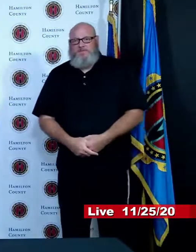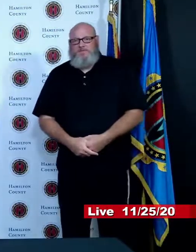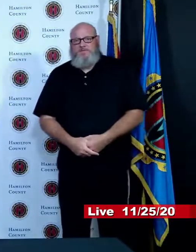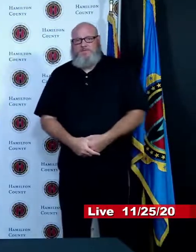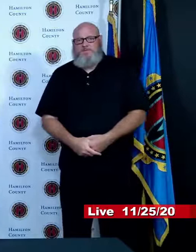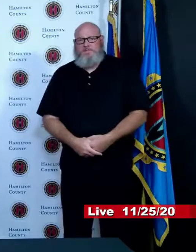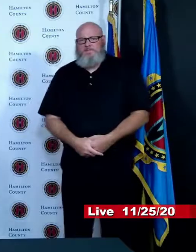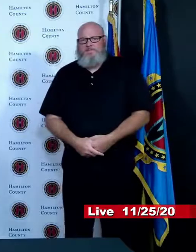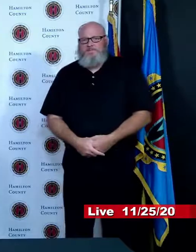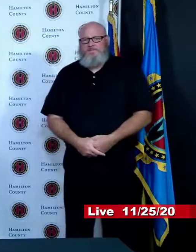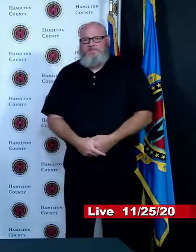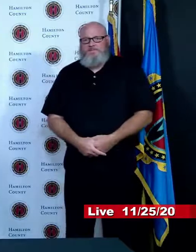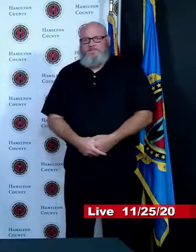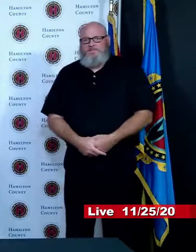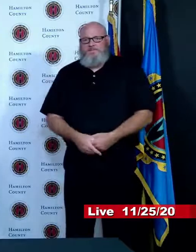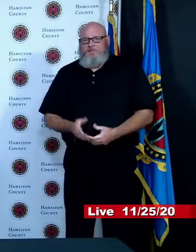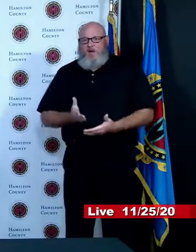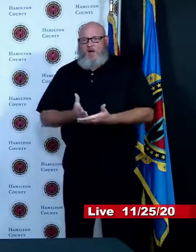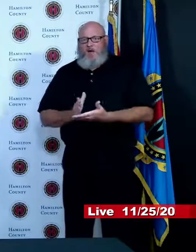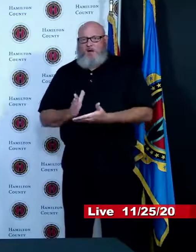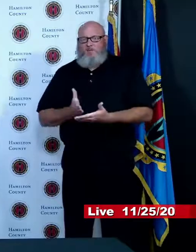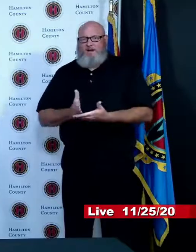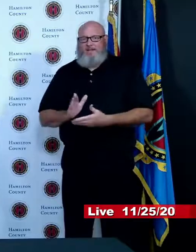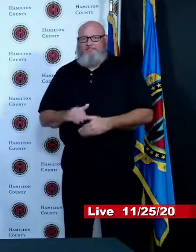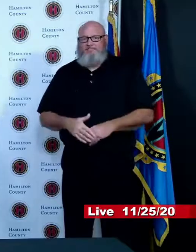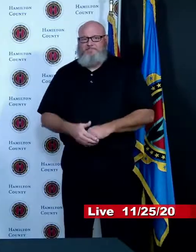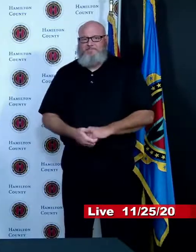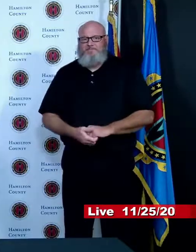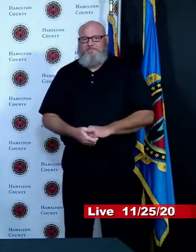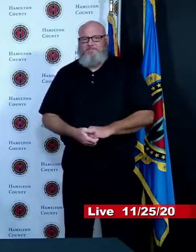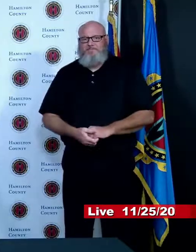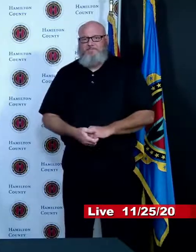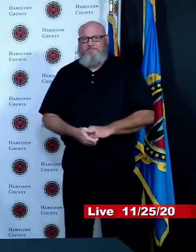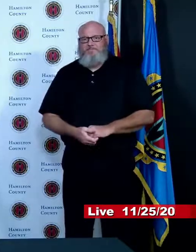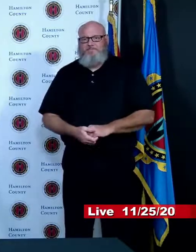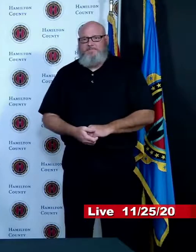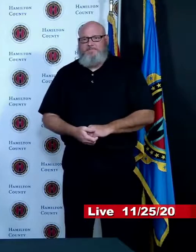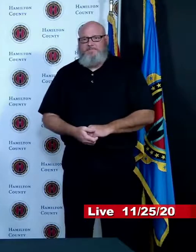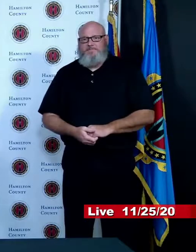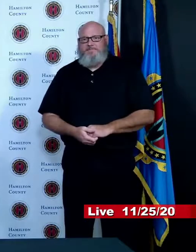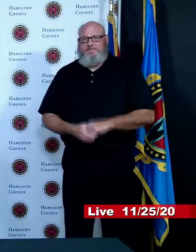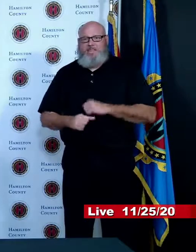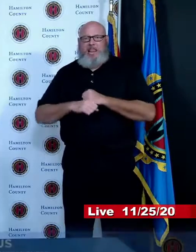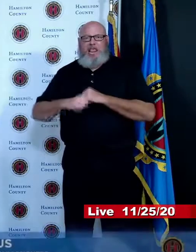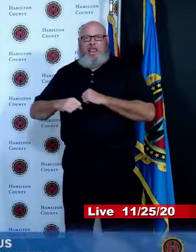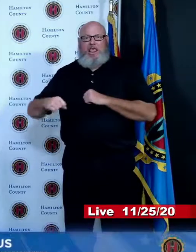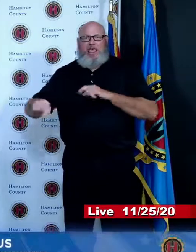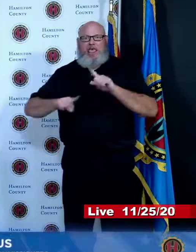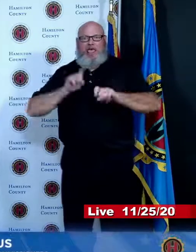all right we've had a bit of a marathon here Jay thank you so much Dr Rich for being on we really